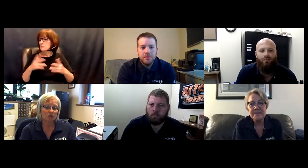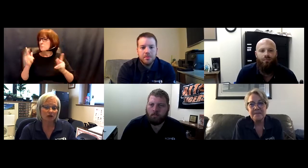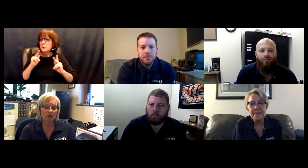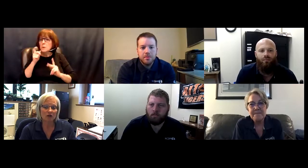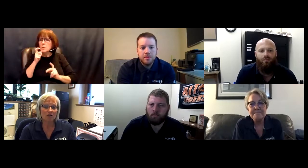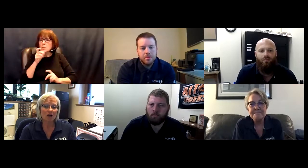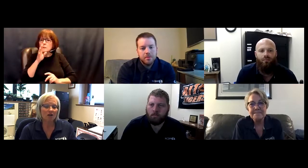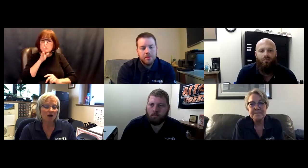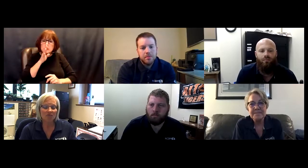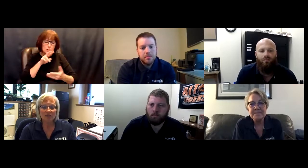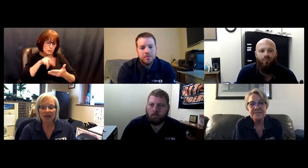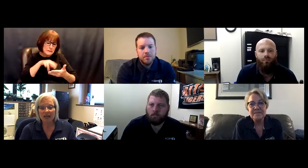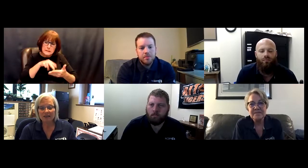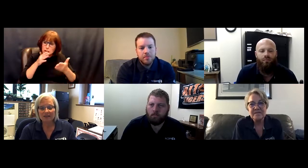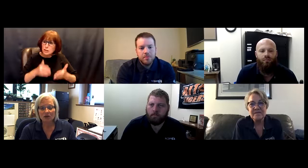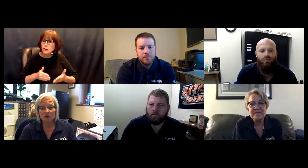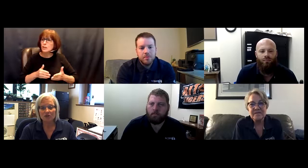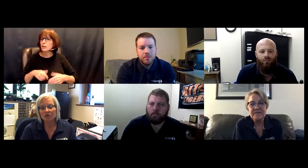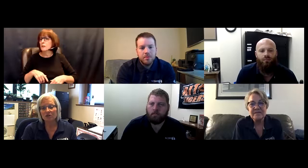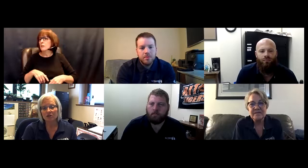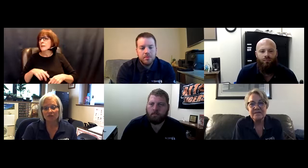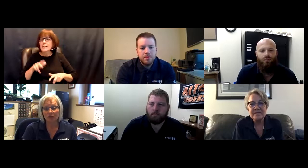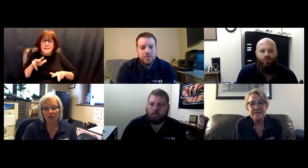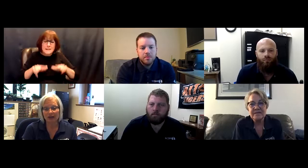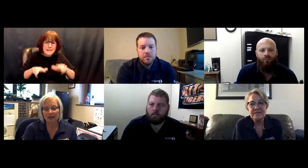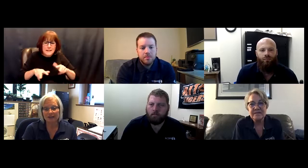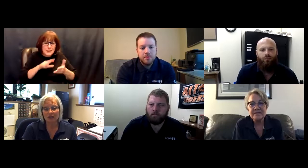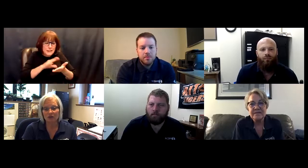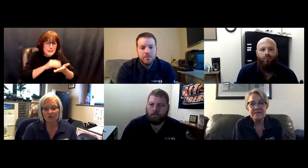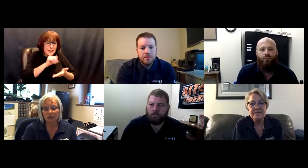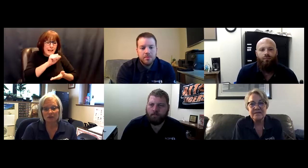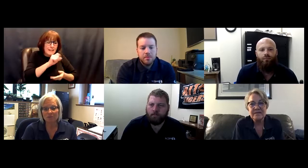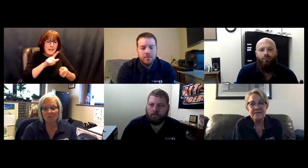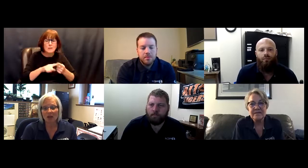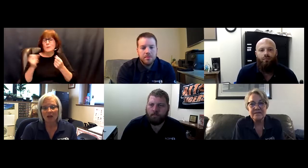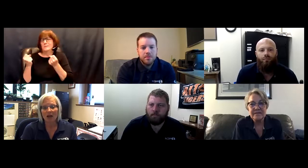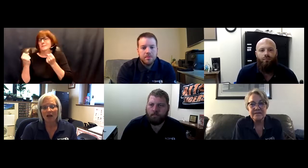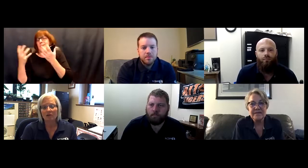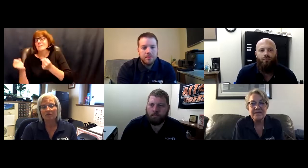readers, novice ASL users to fluent ASL users.